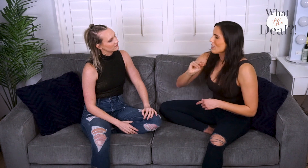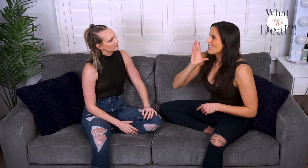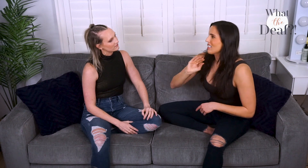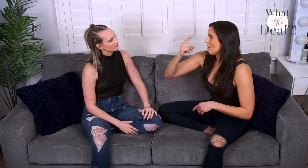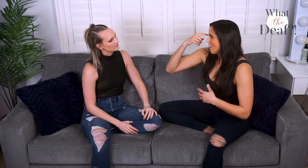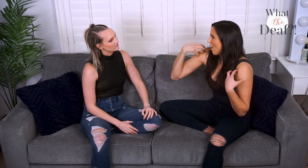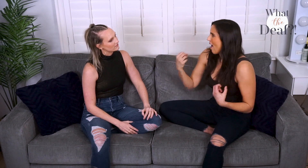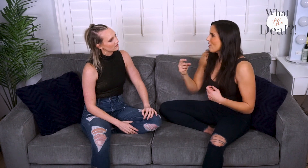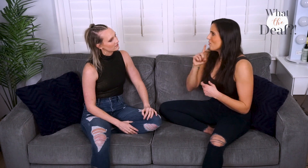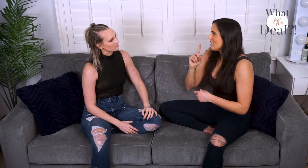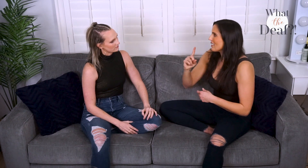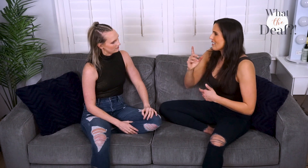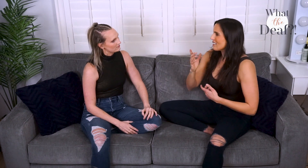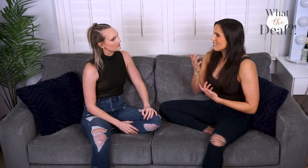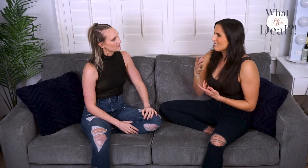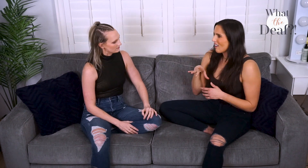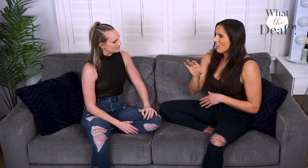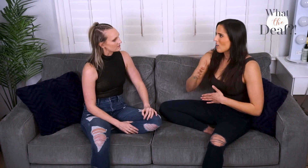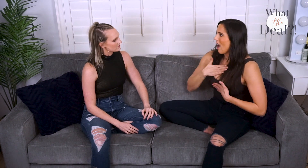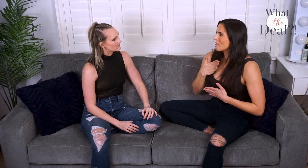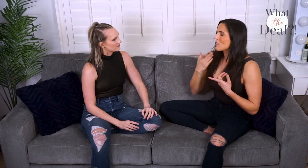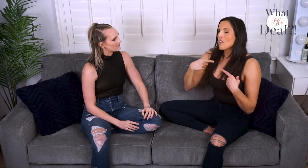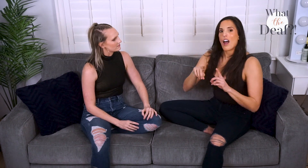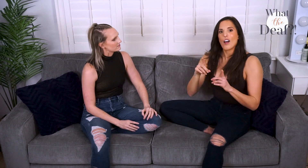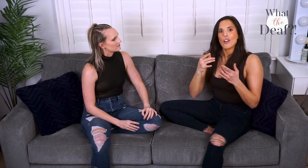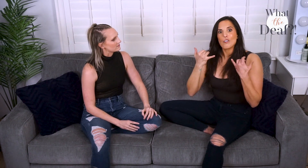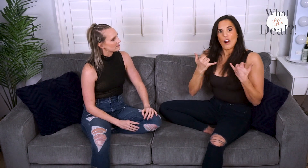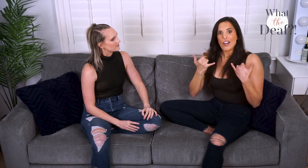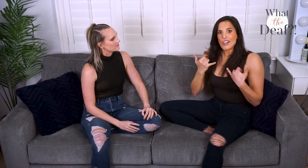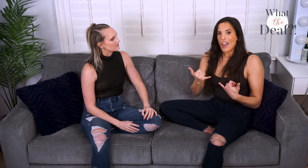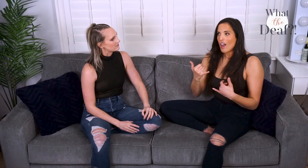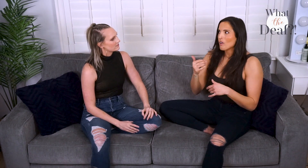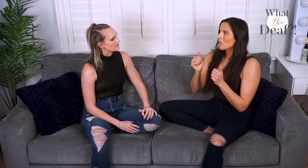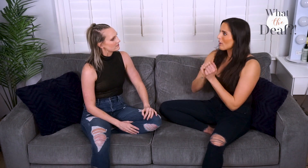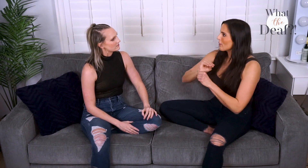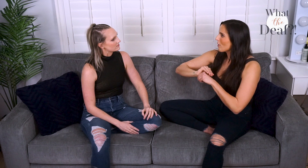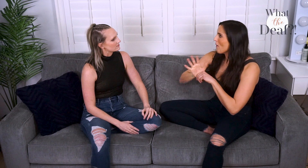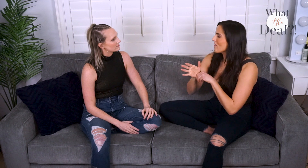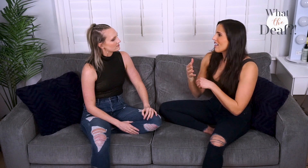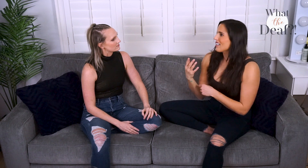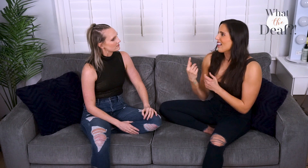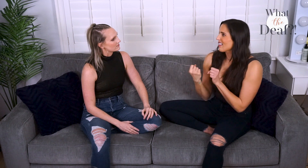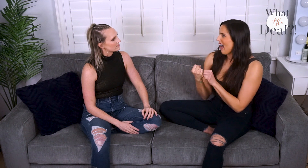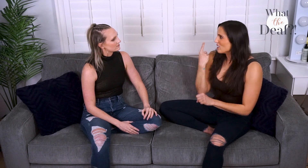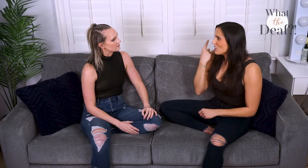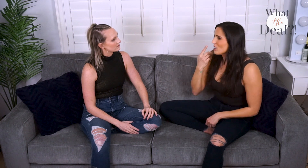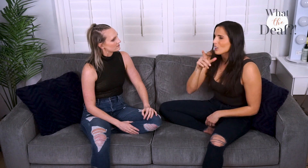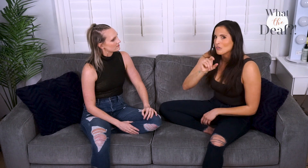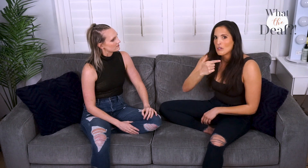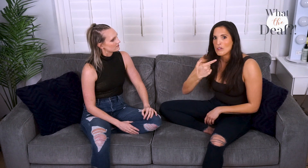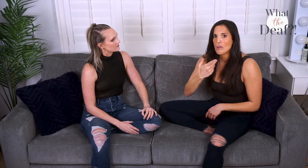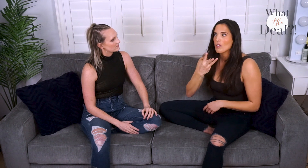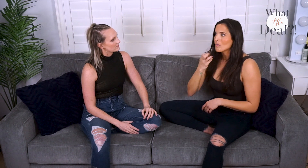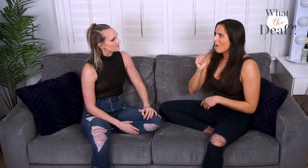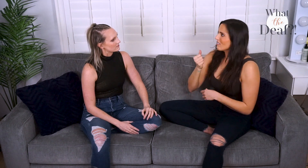but your experience and mental health, it's really your happiness. Well, right now with COVID and last year with 2021